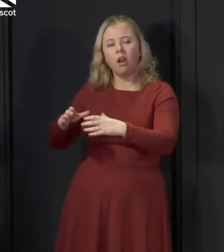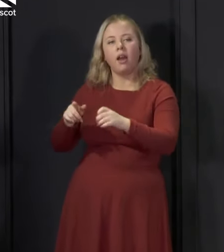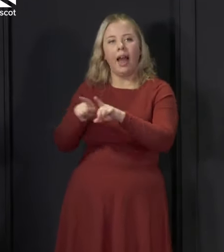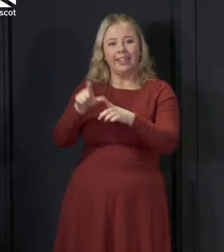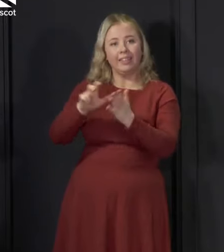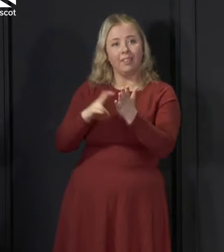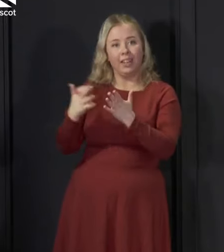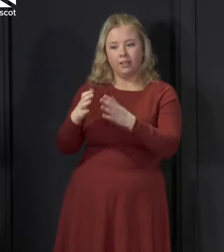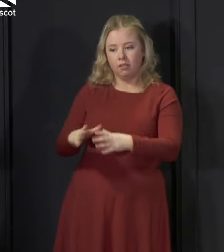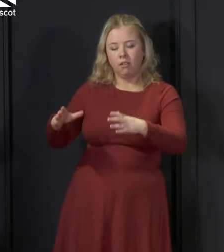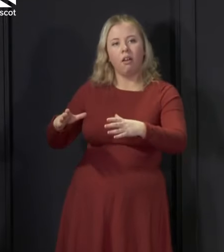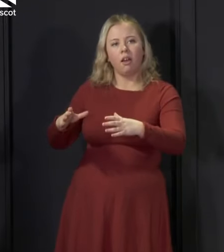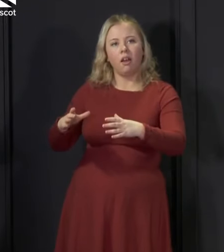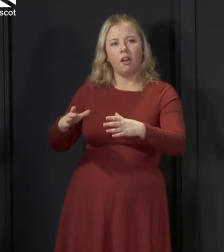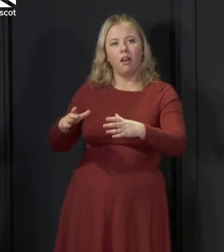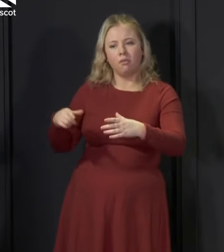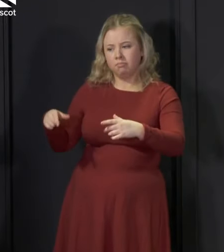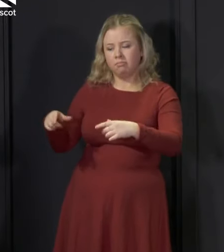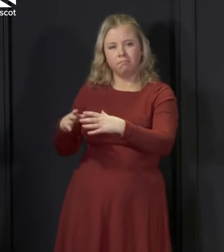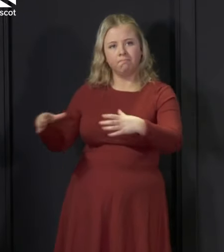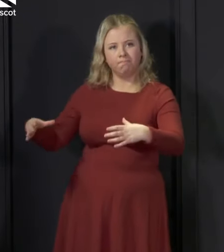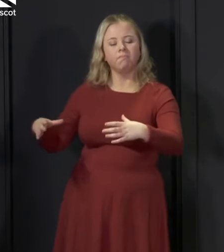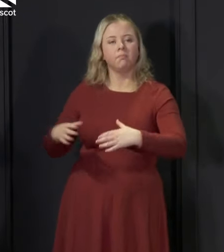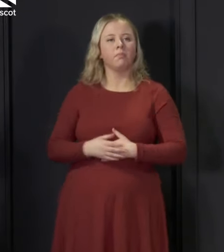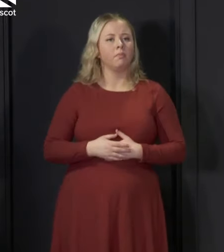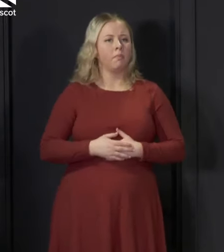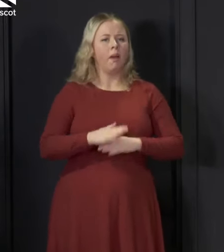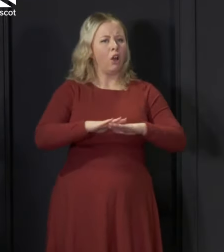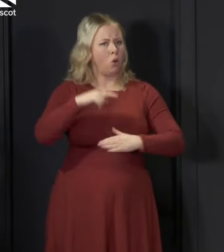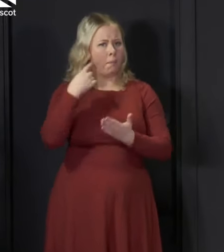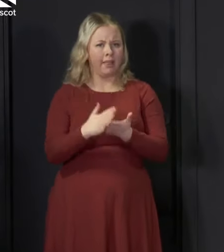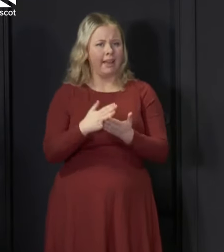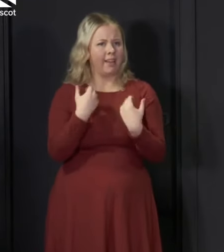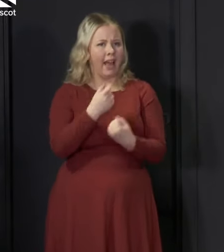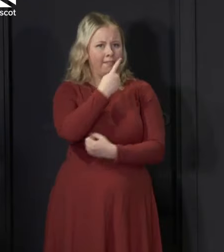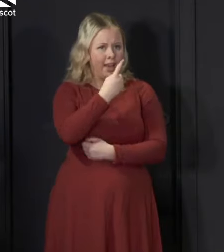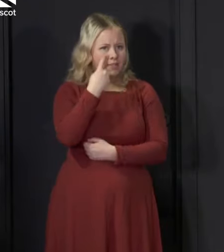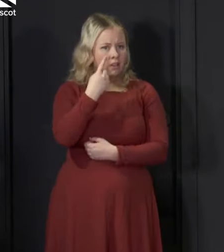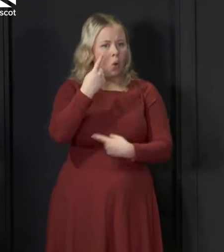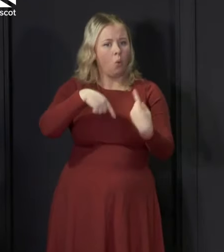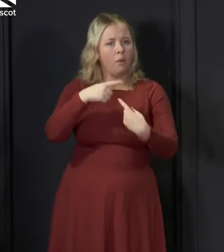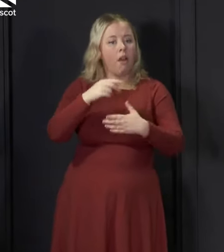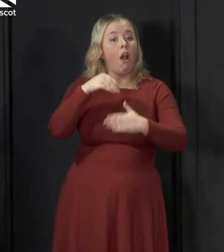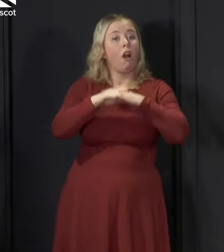we understand that. But I don't believe there is any evidence we are either under or over-reporting